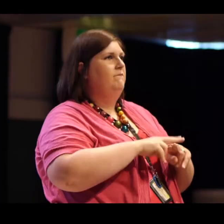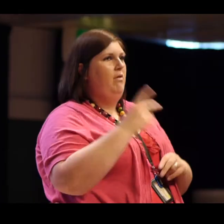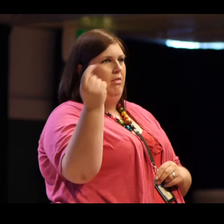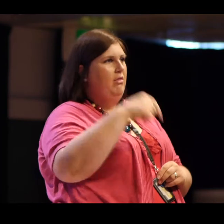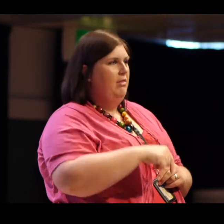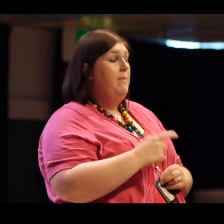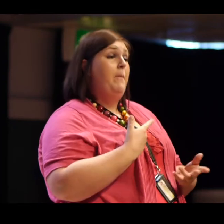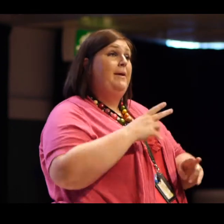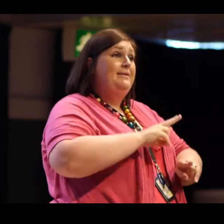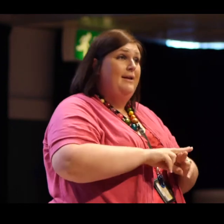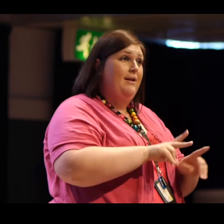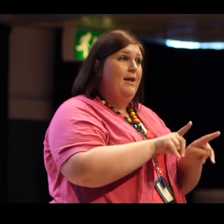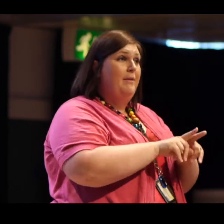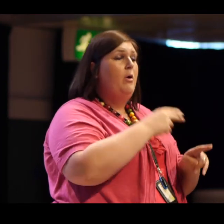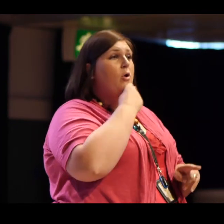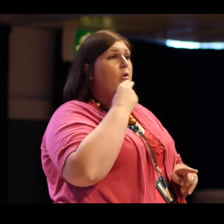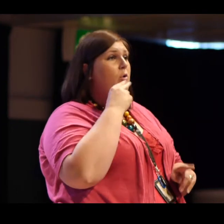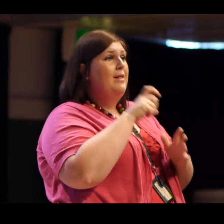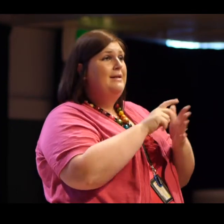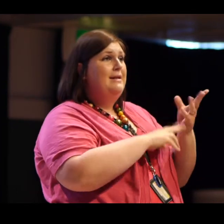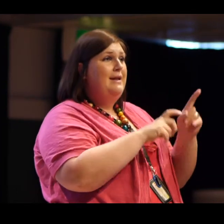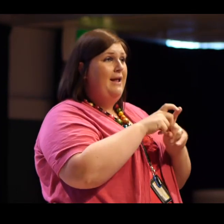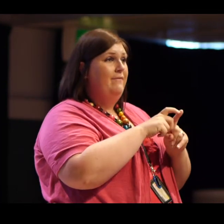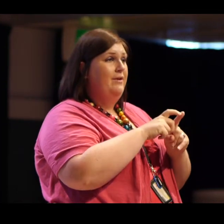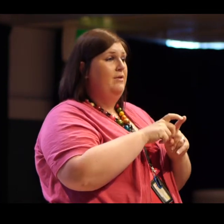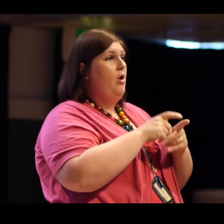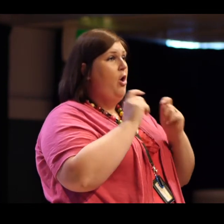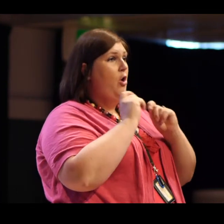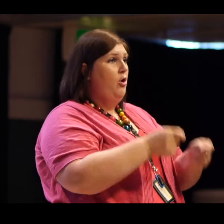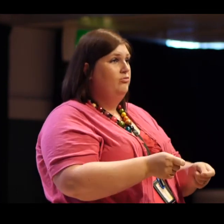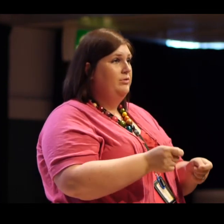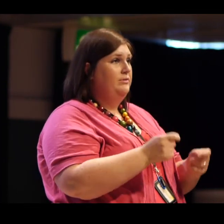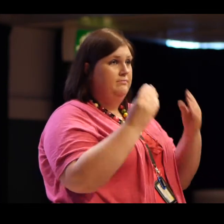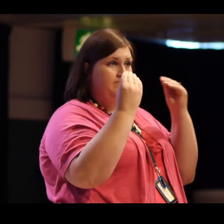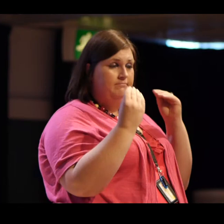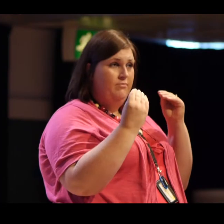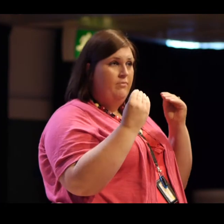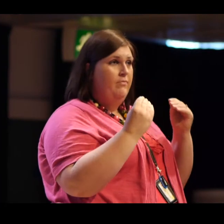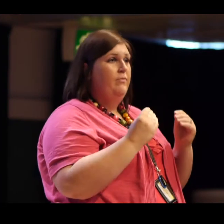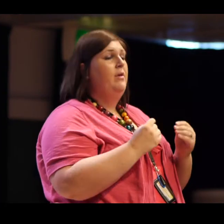My Dad and my Uncle David received honorary doctorates, and the youngest of the three of them, my Uncle John,